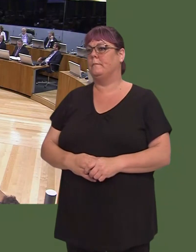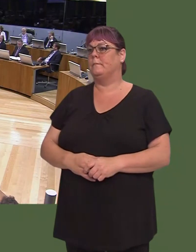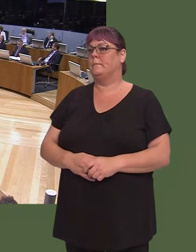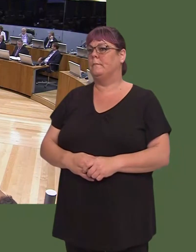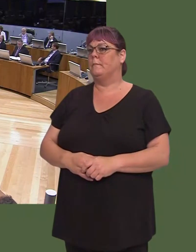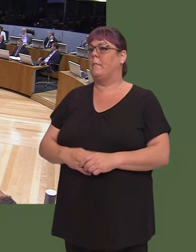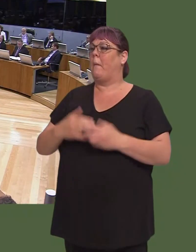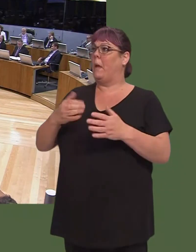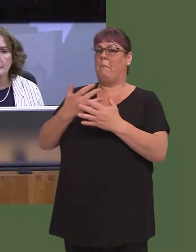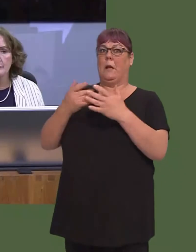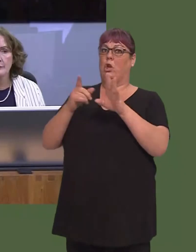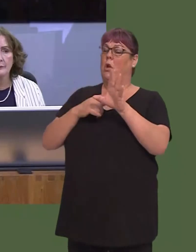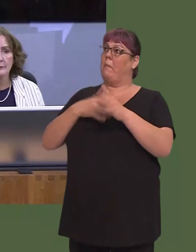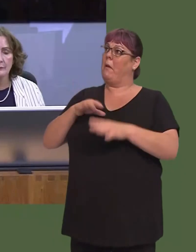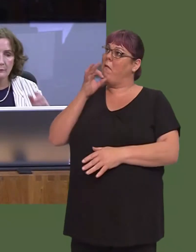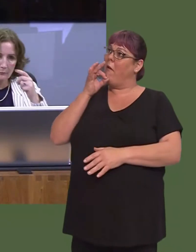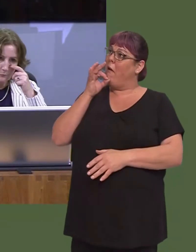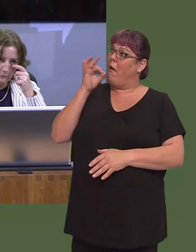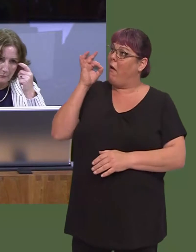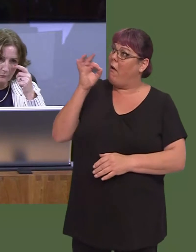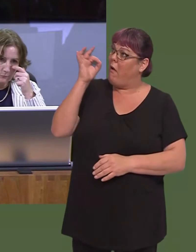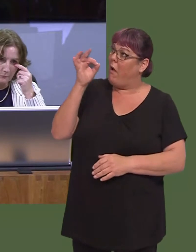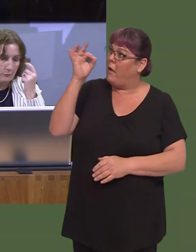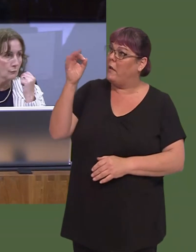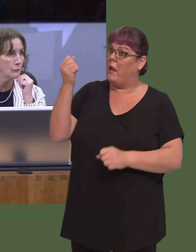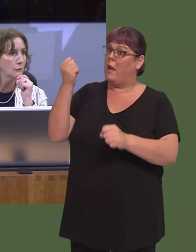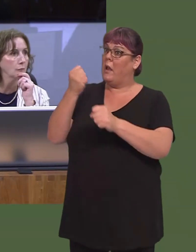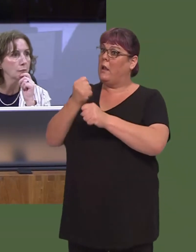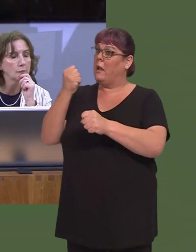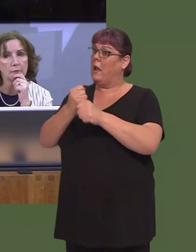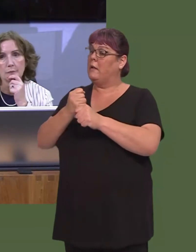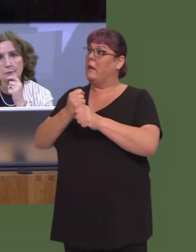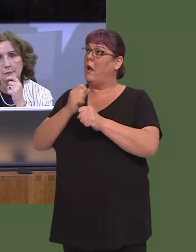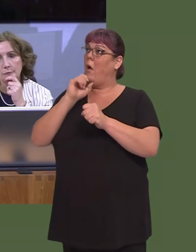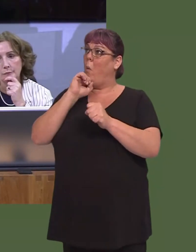up with, or is allowed to come up with, between now and next March. Jeremy Corbyn, with whom